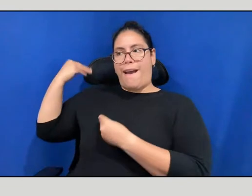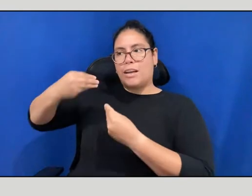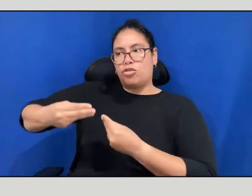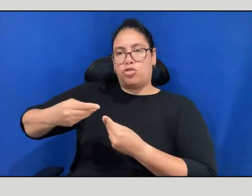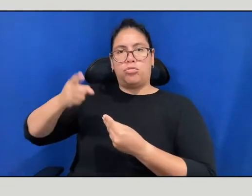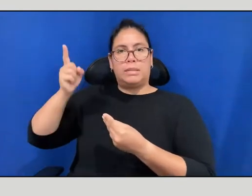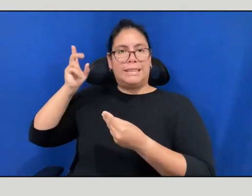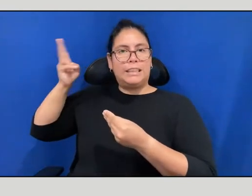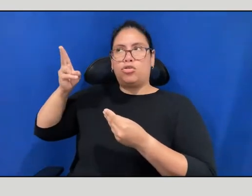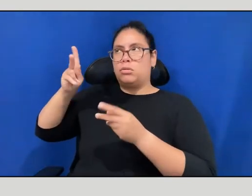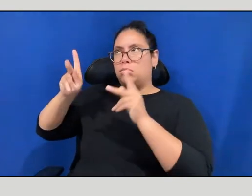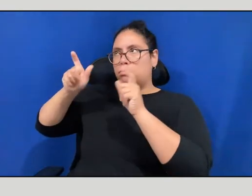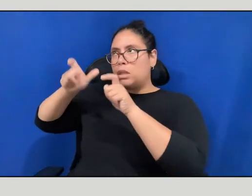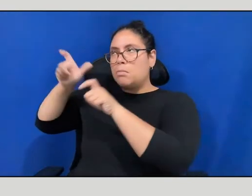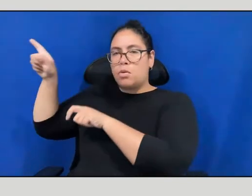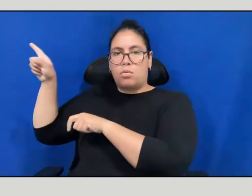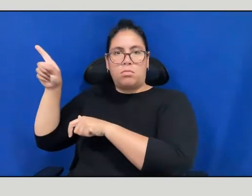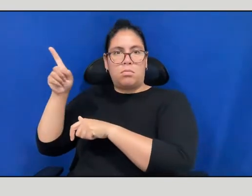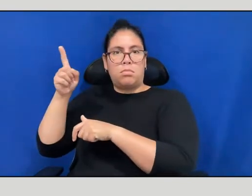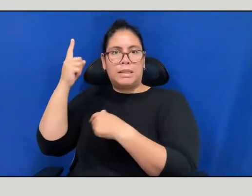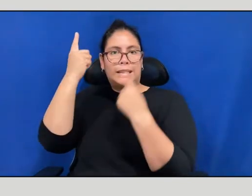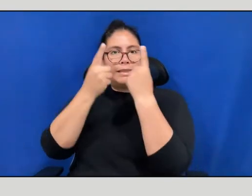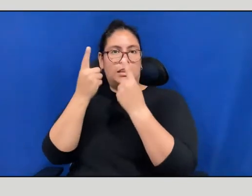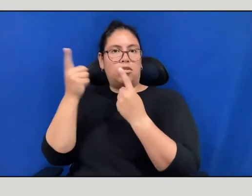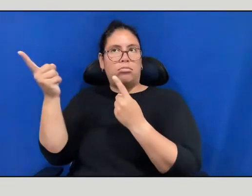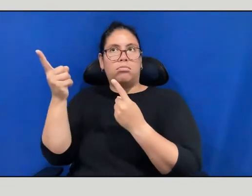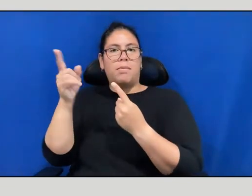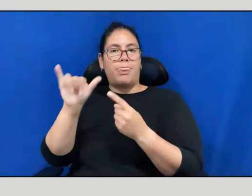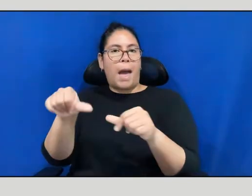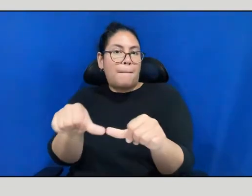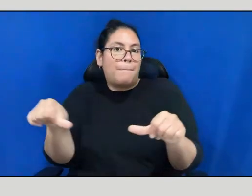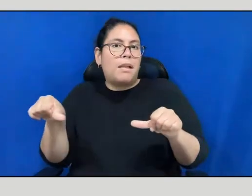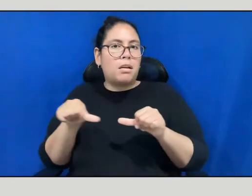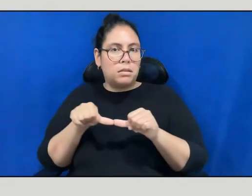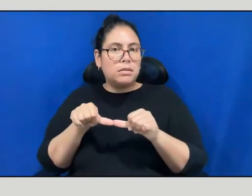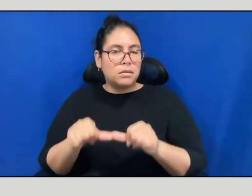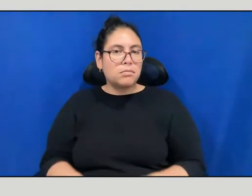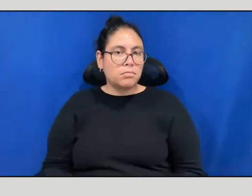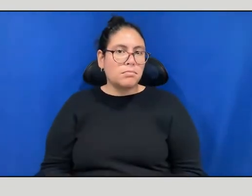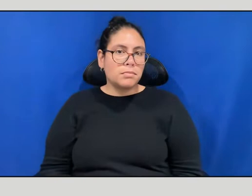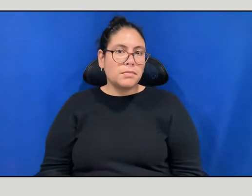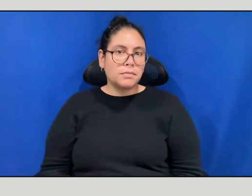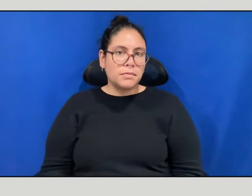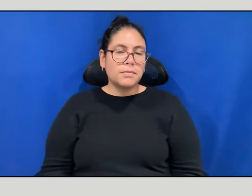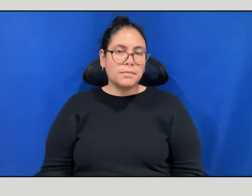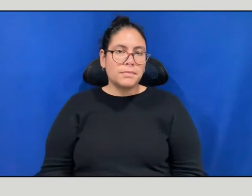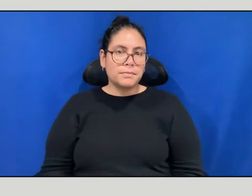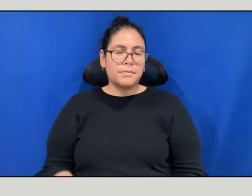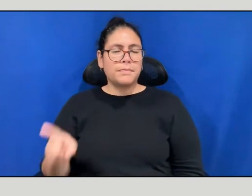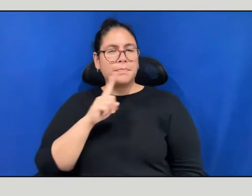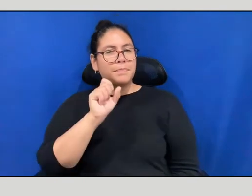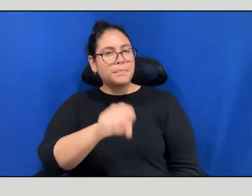what they consider their place. [Elizabeth] Yep, yep, yep, beautiful. Then there's another one